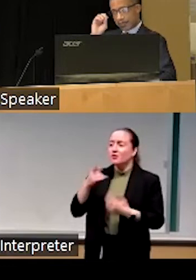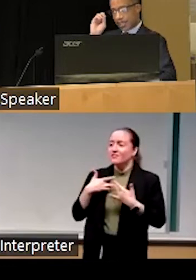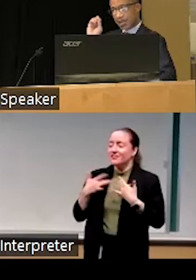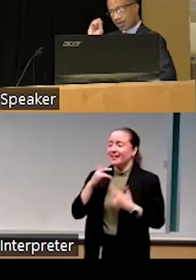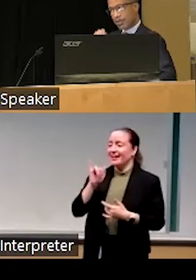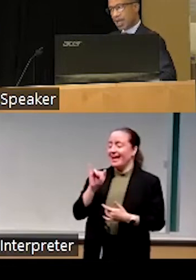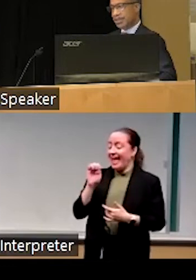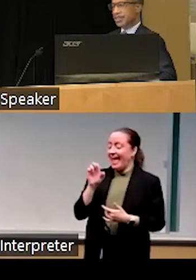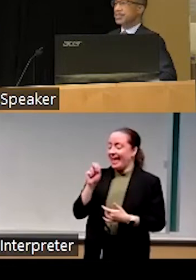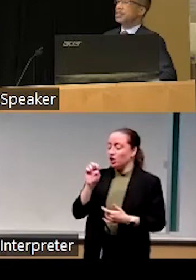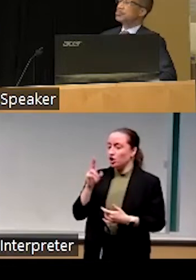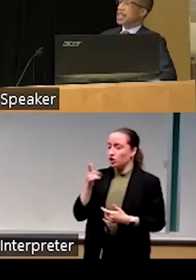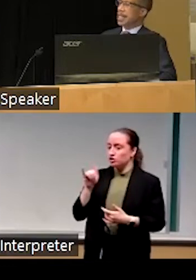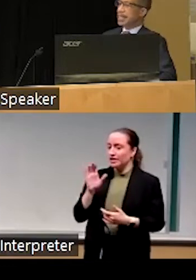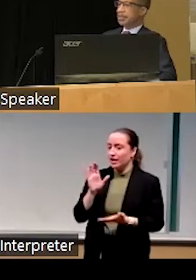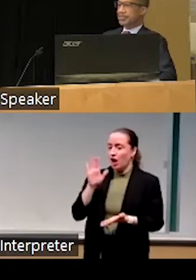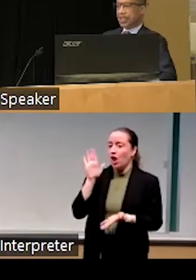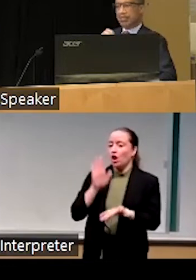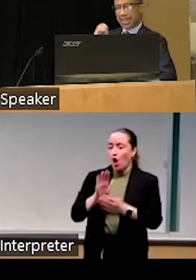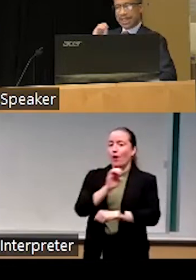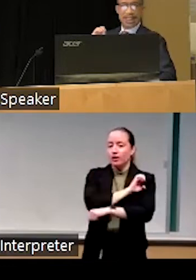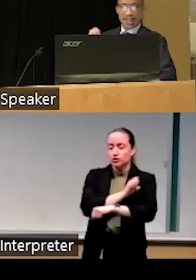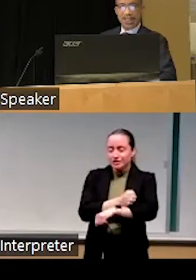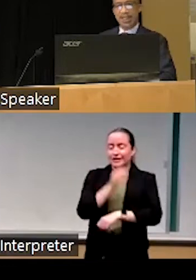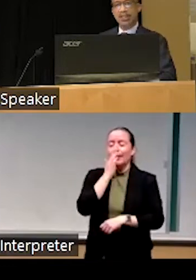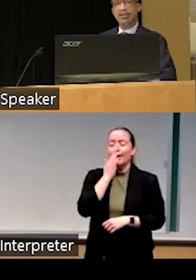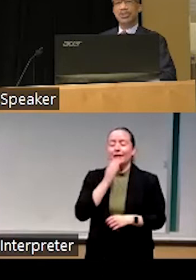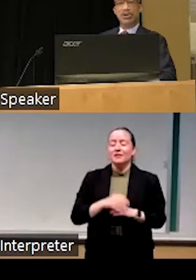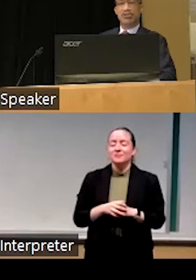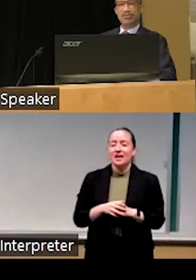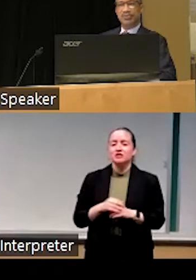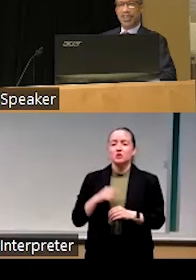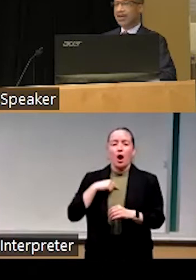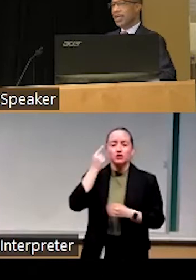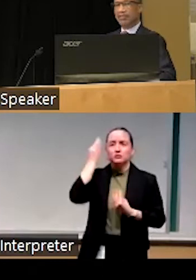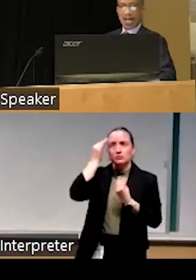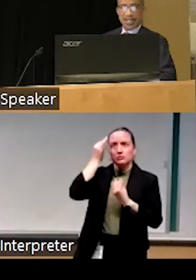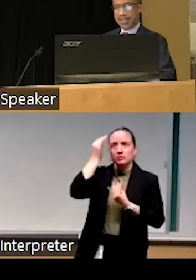and I'm taking off the boxes and you know ding ding ding ding ding you know five out of nine